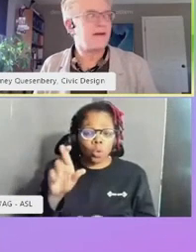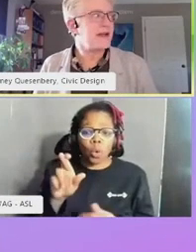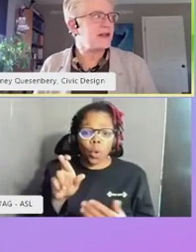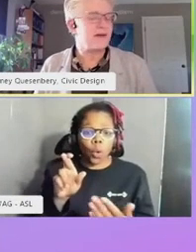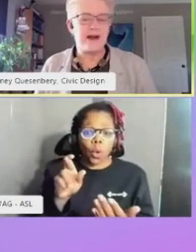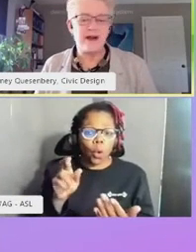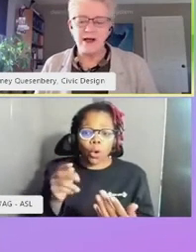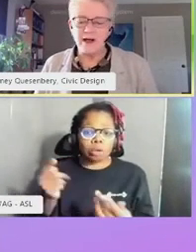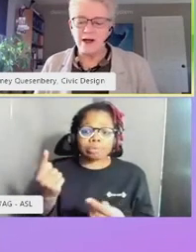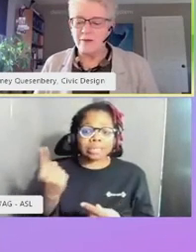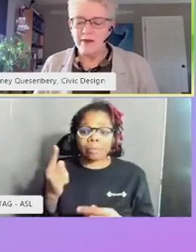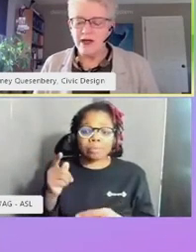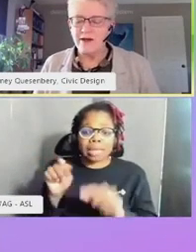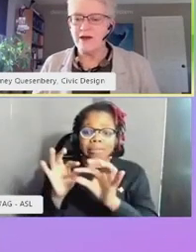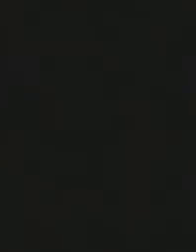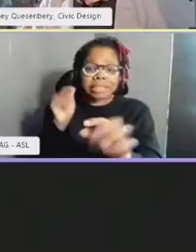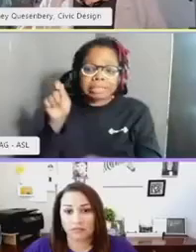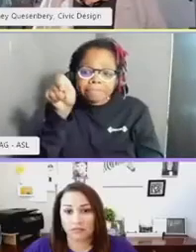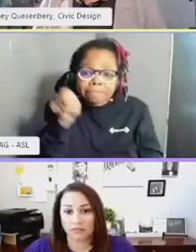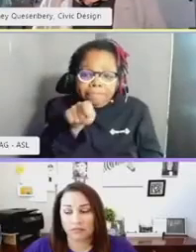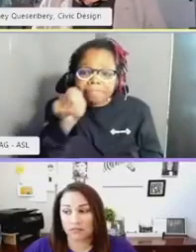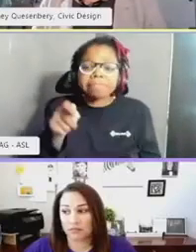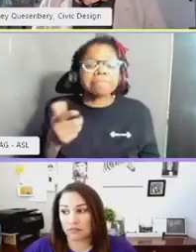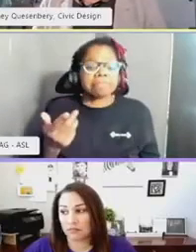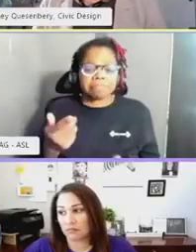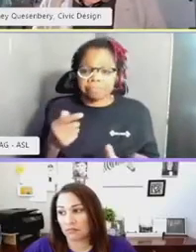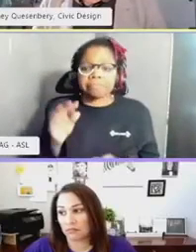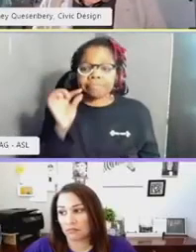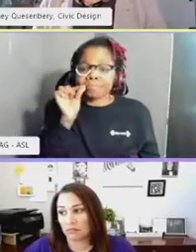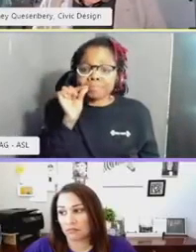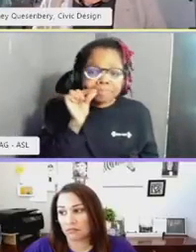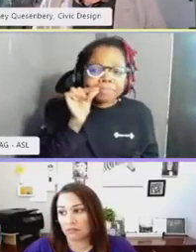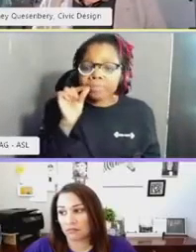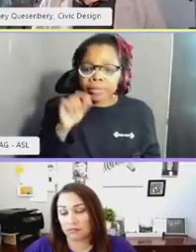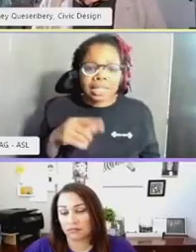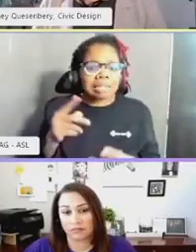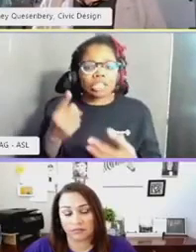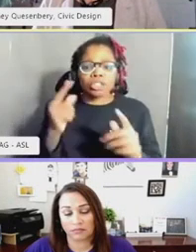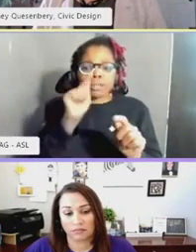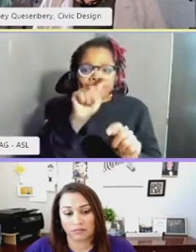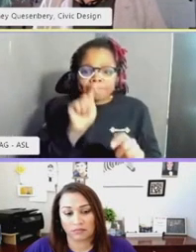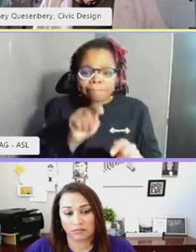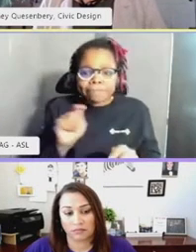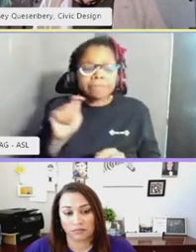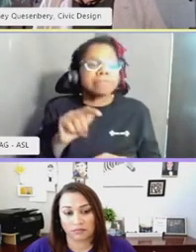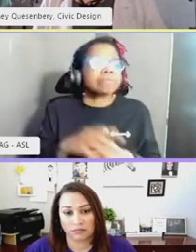like. First you will come in and you will mark your ballot using a touch screen where the tactile equivalent of a touch